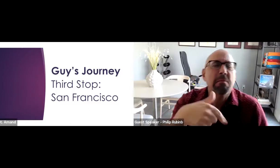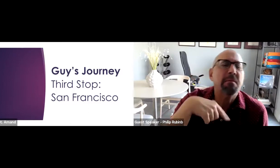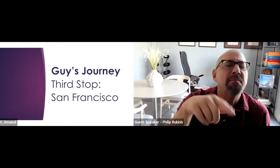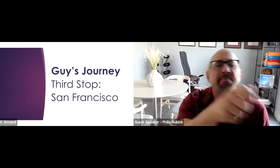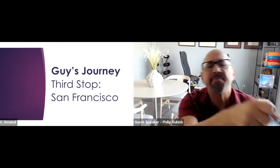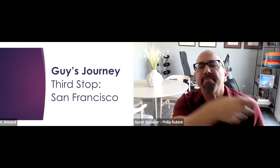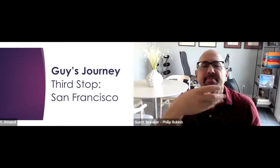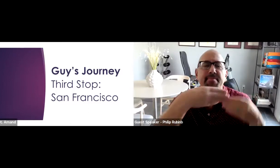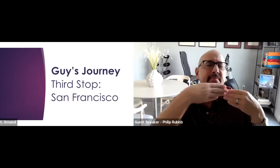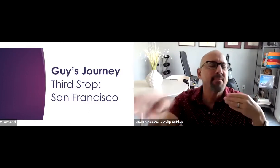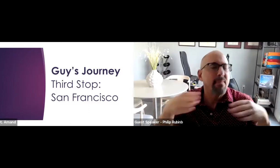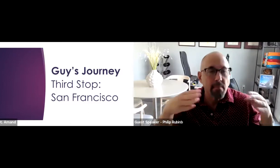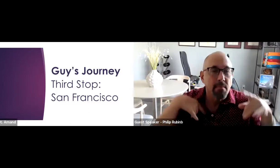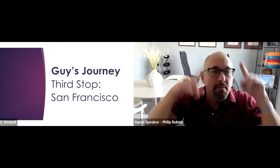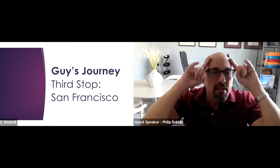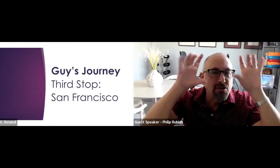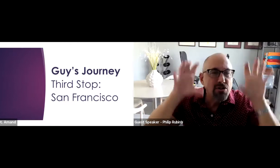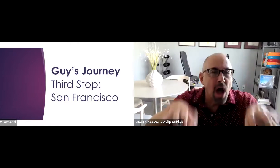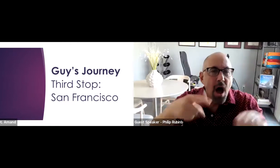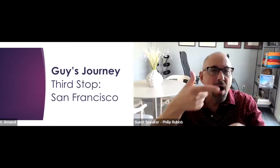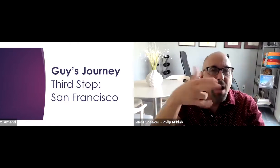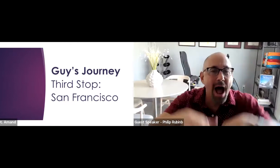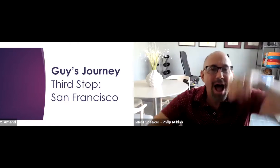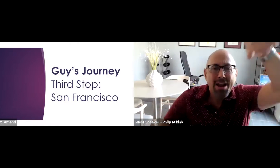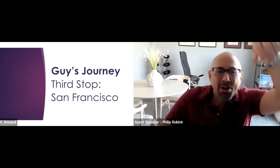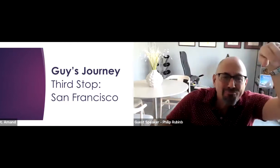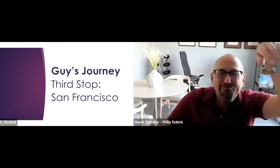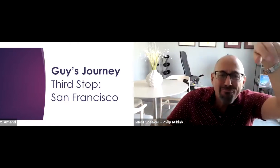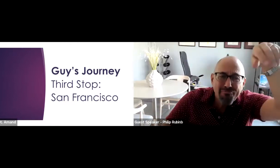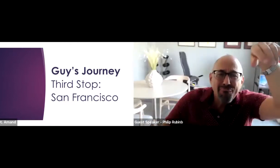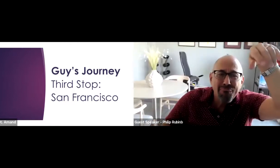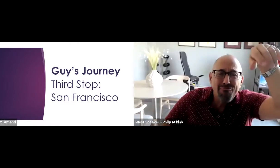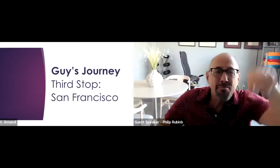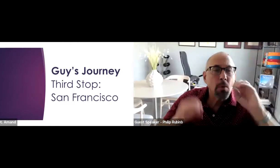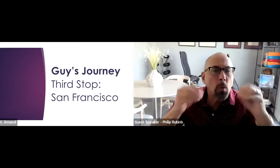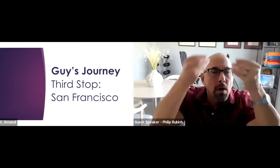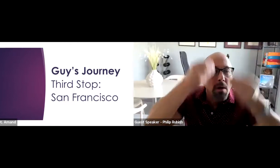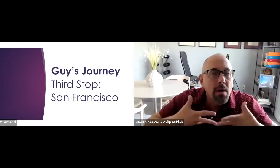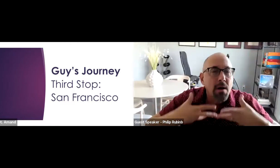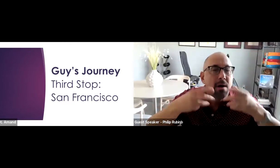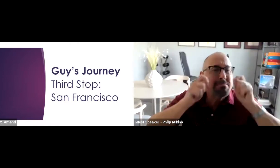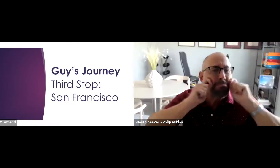I wasn't sure what I was going to do for the day, and I noticed my dog was acting up and making a lot of loud noise.